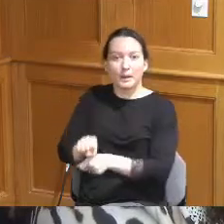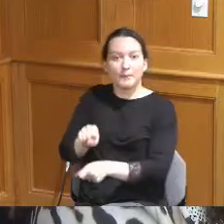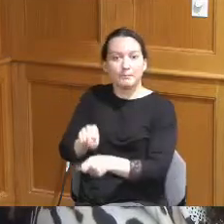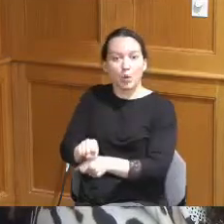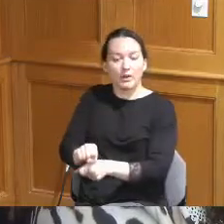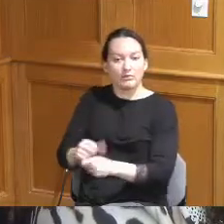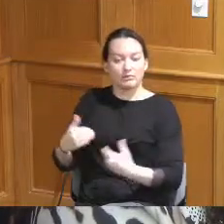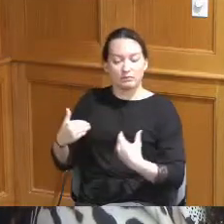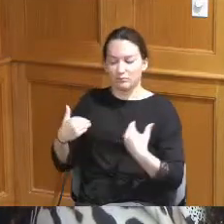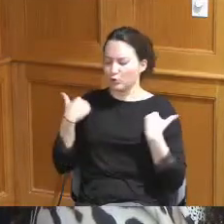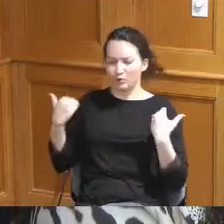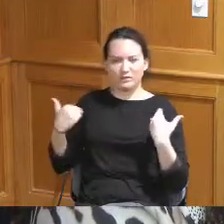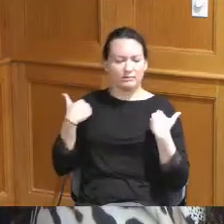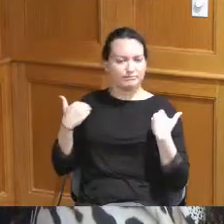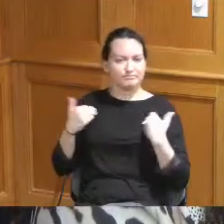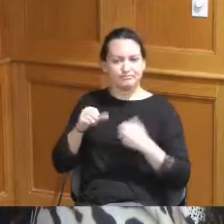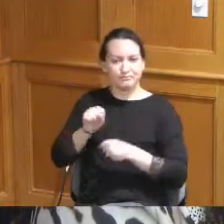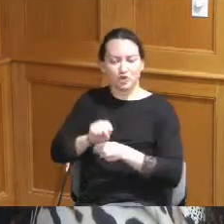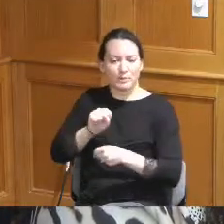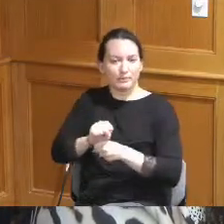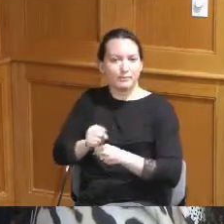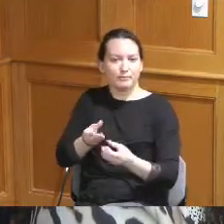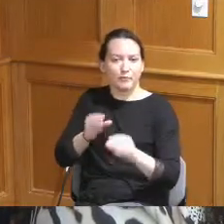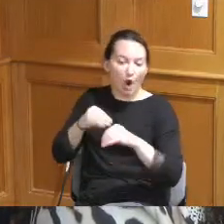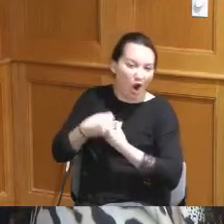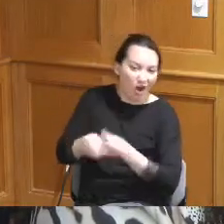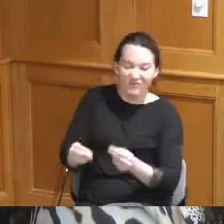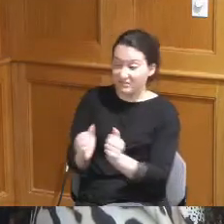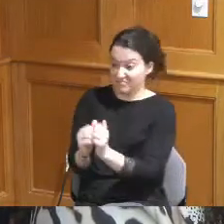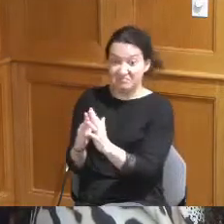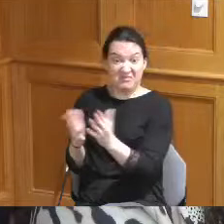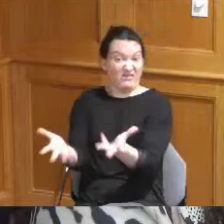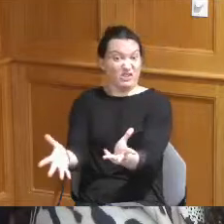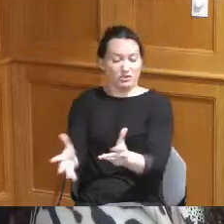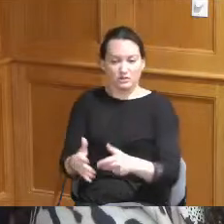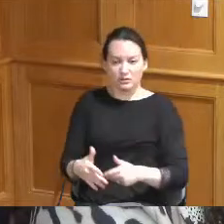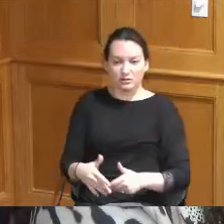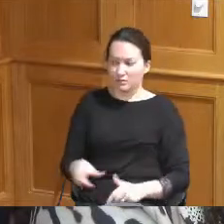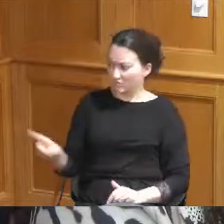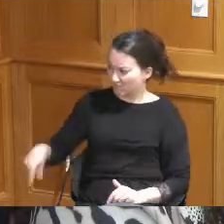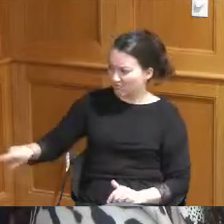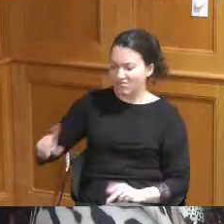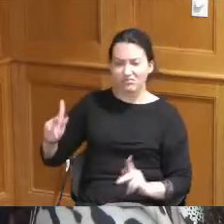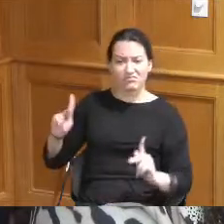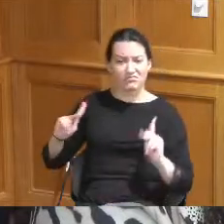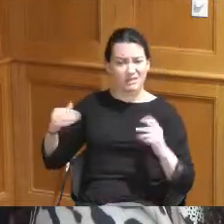youth employment office we did all of that but those young people especially with school starting